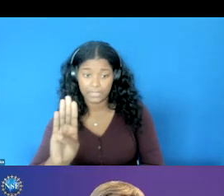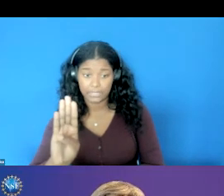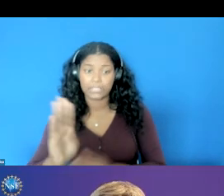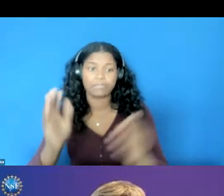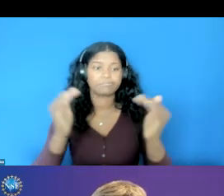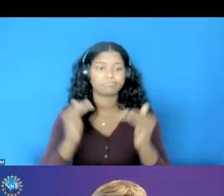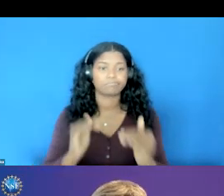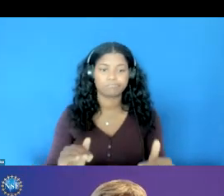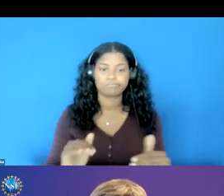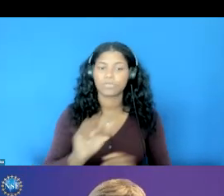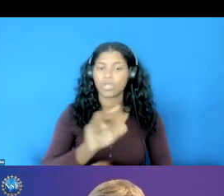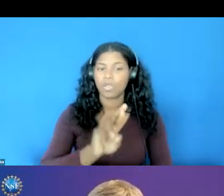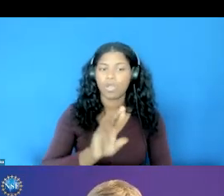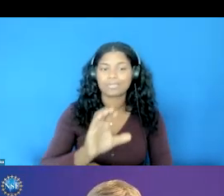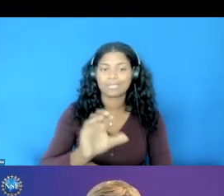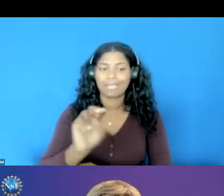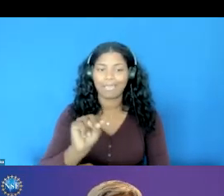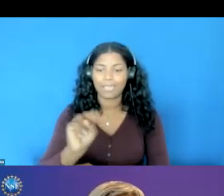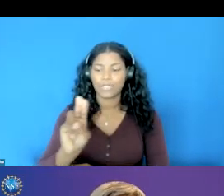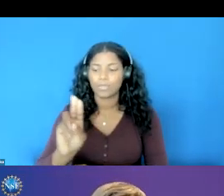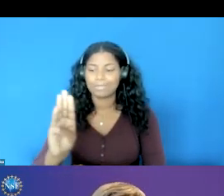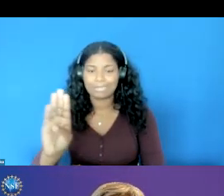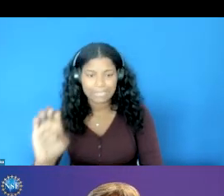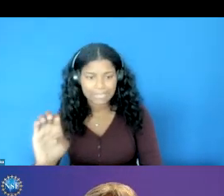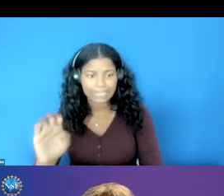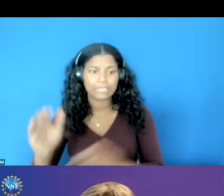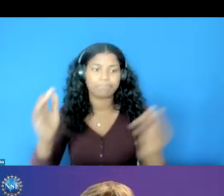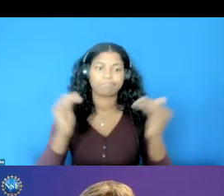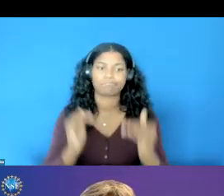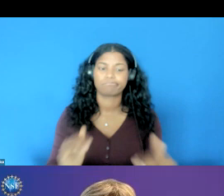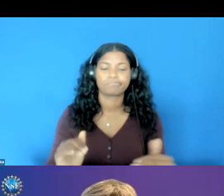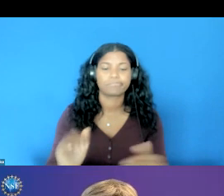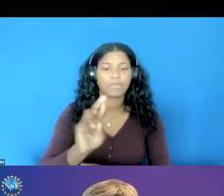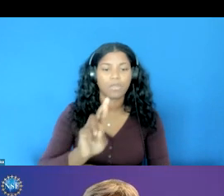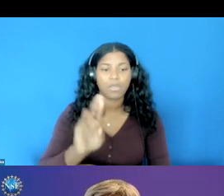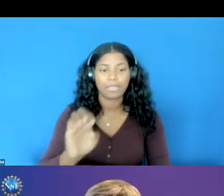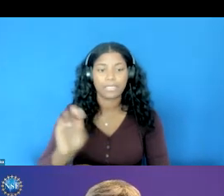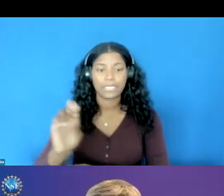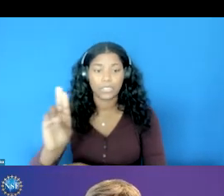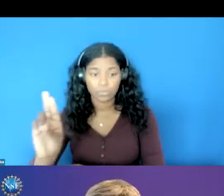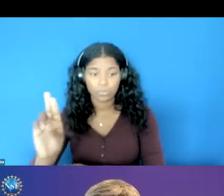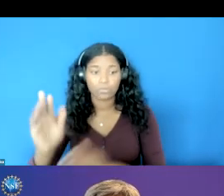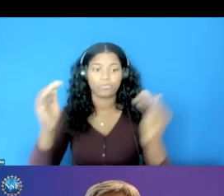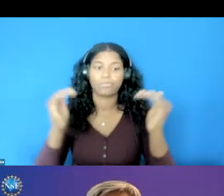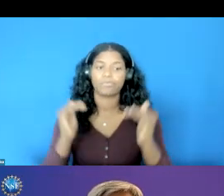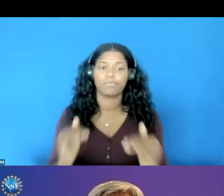in undergraduate biology education, research experiences for undergraduates, our EU sites.